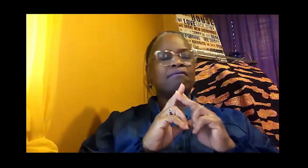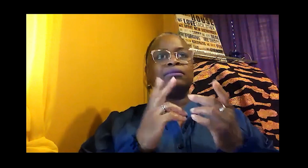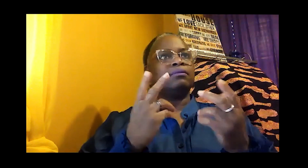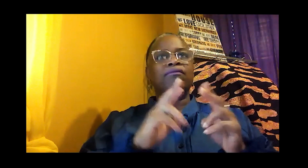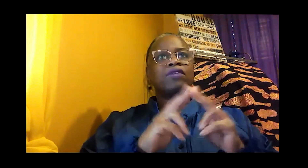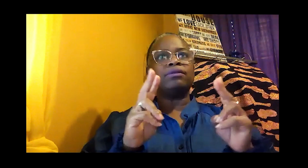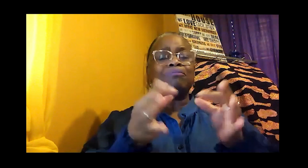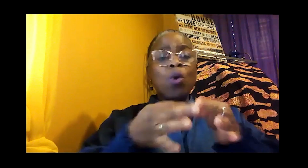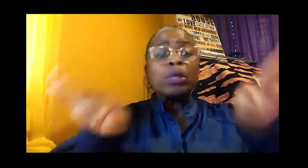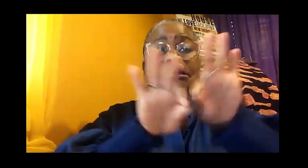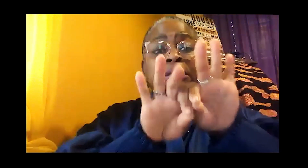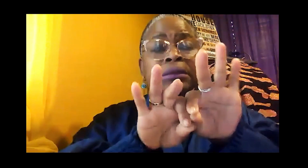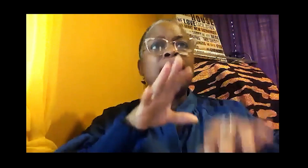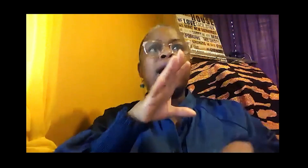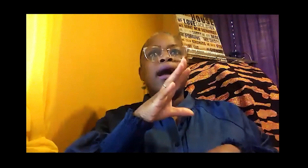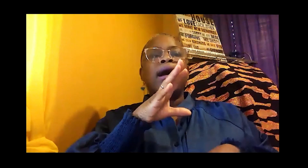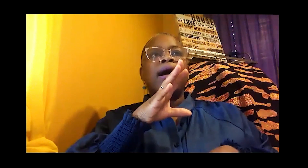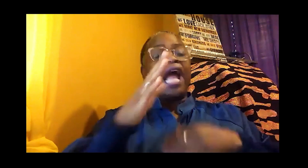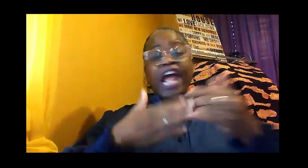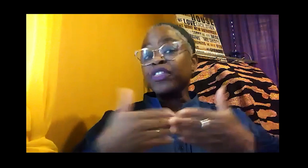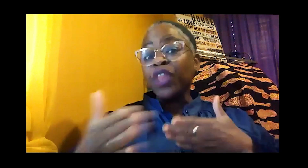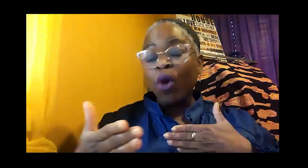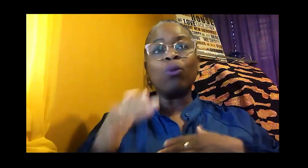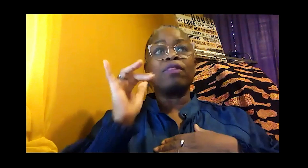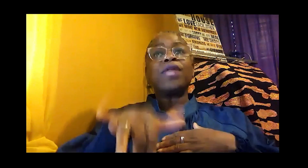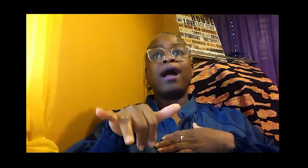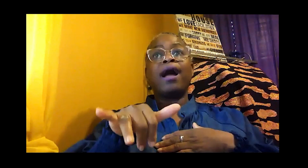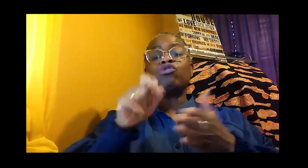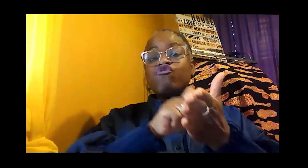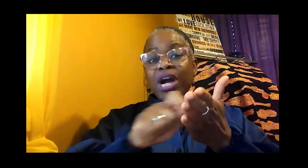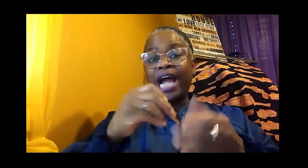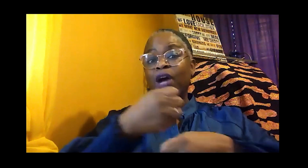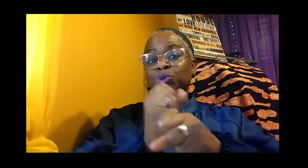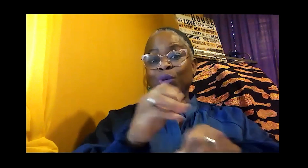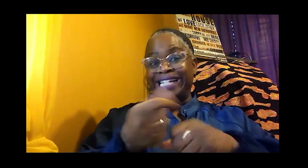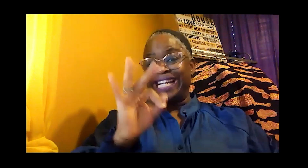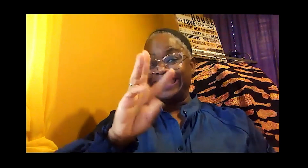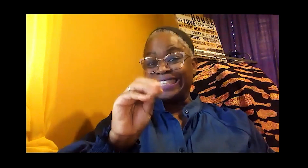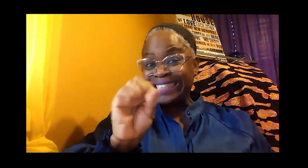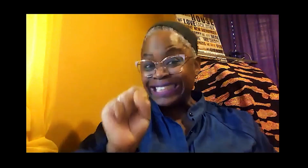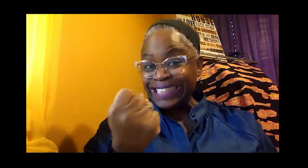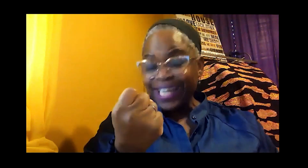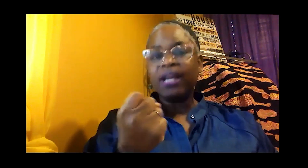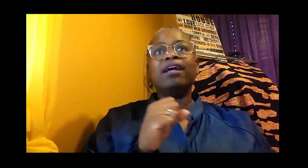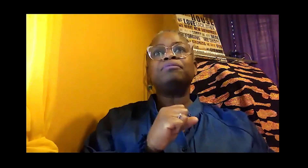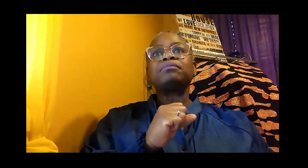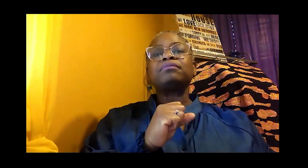This was an important play, which was written and produced in the 1960s. It was also a major hit on